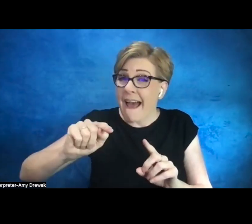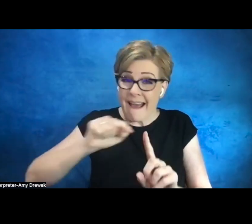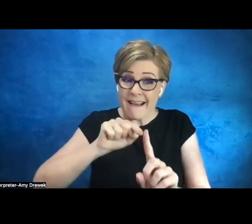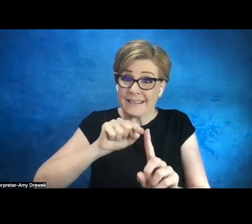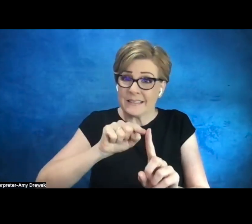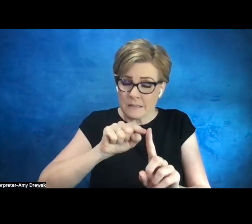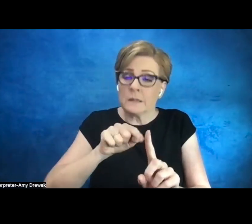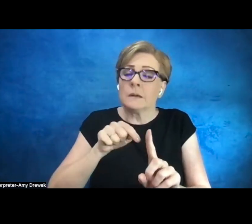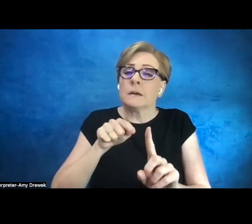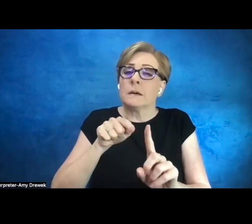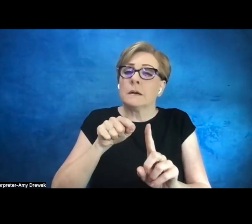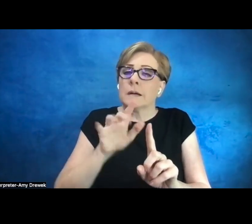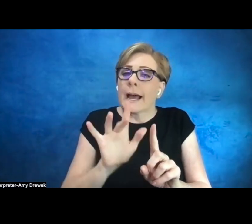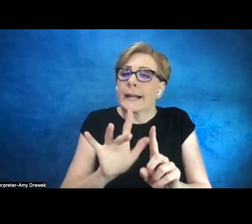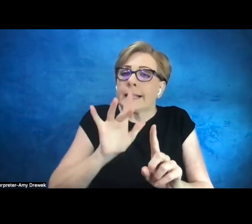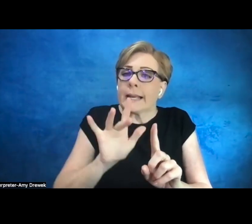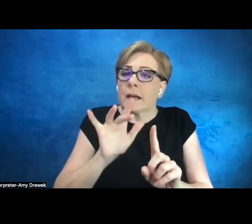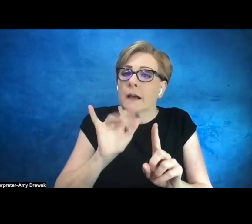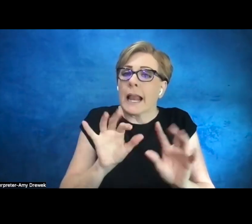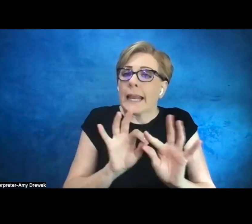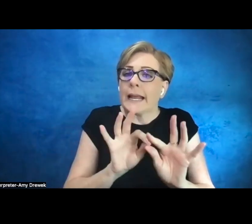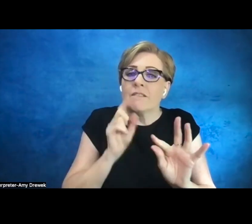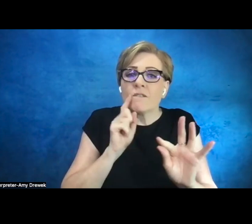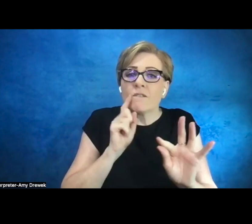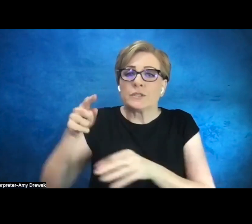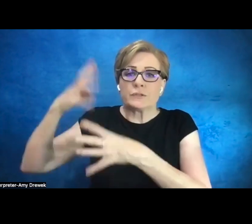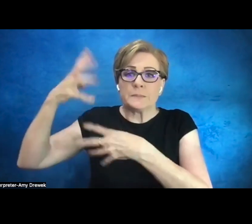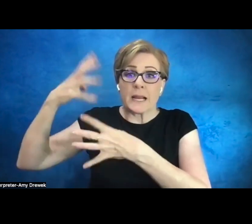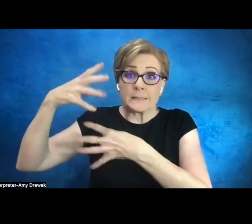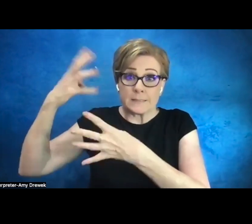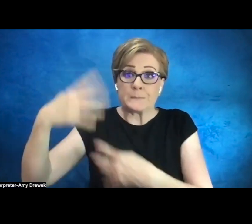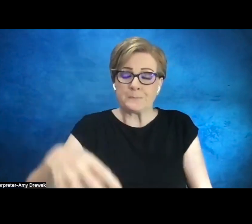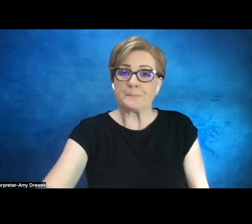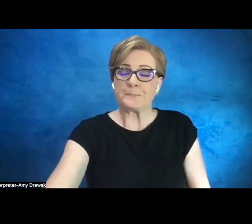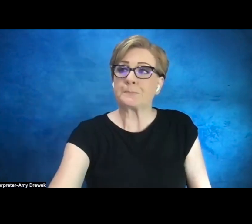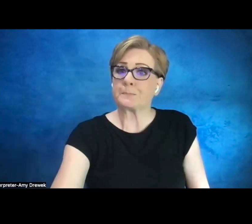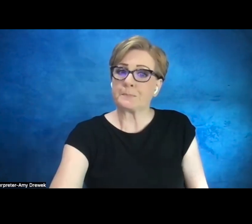I will put it in one more time, and you can use the StreamText link if it's helpful.